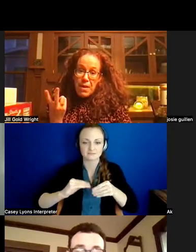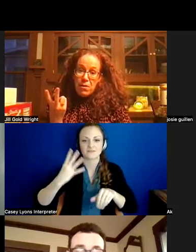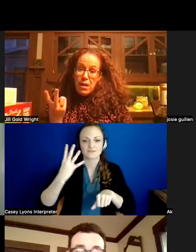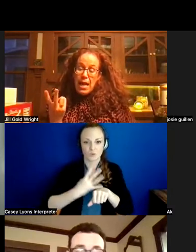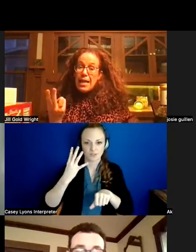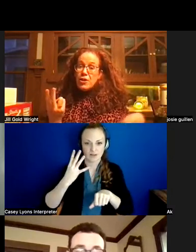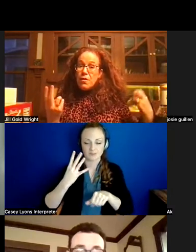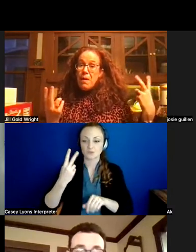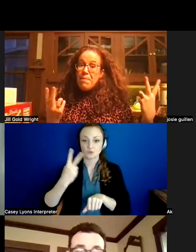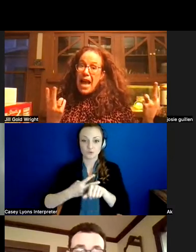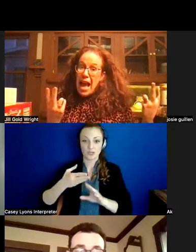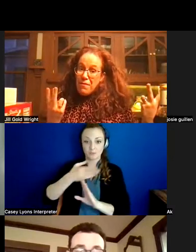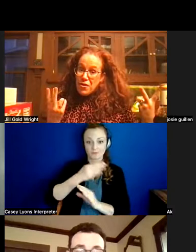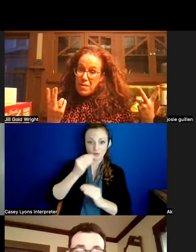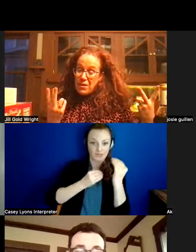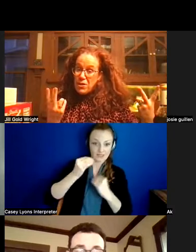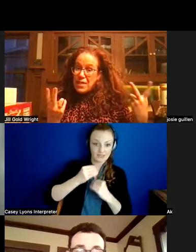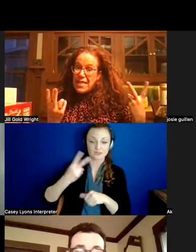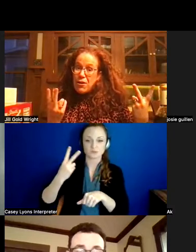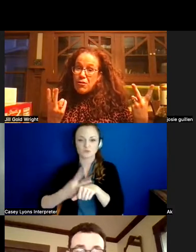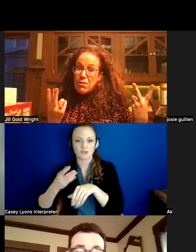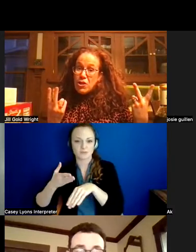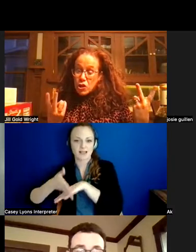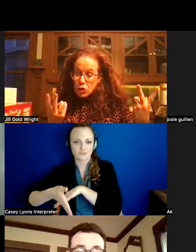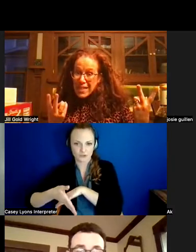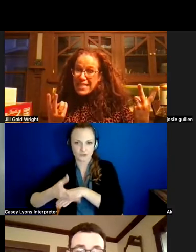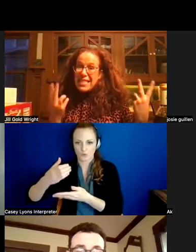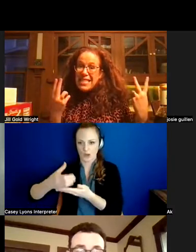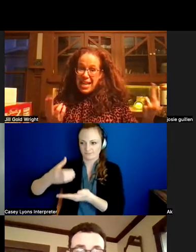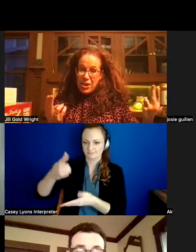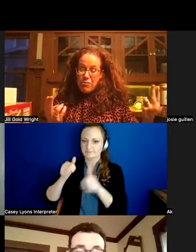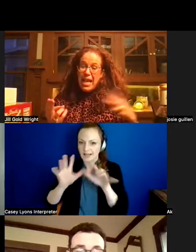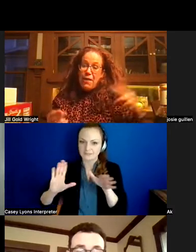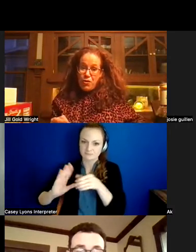meal, and 2 of them happen after the meal. 19:38:45 So the satyr service continues after